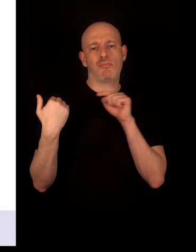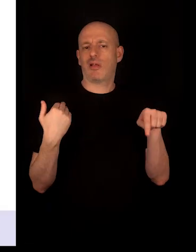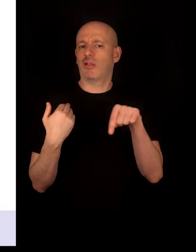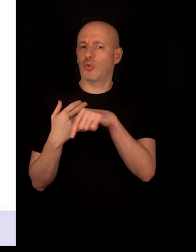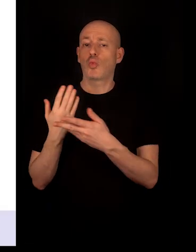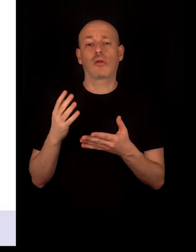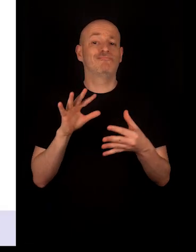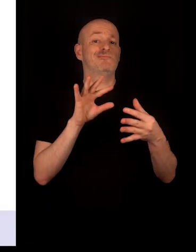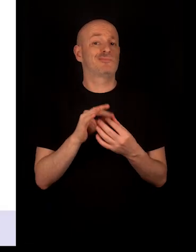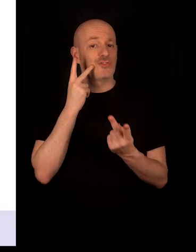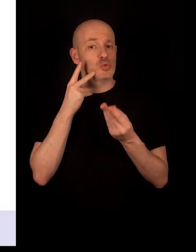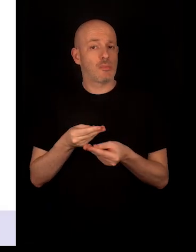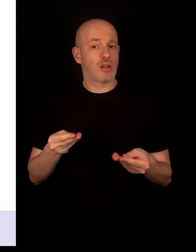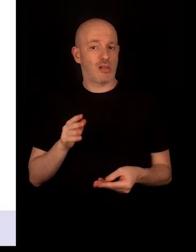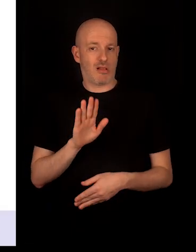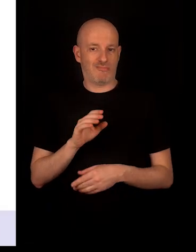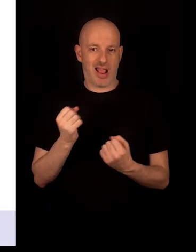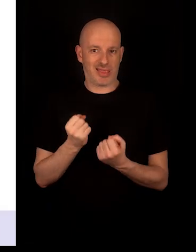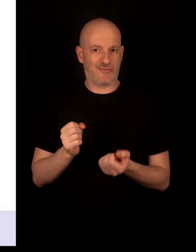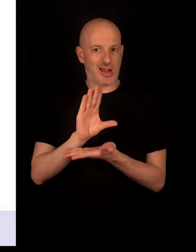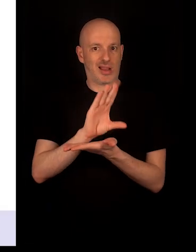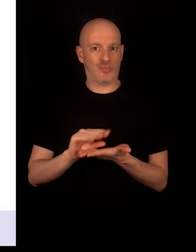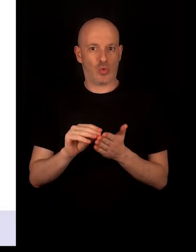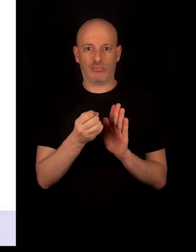Regarding visual materials shared in the activity report,